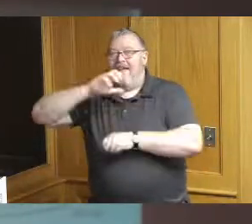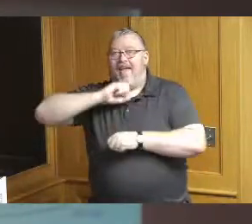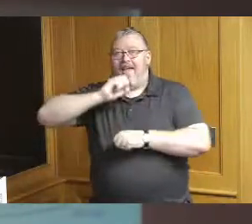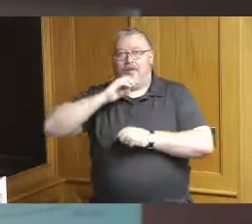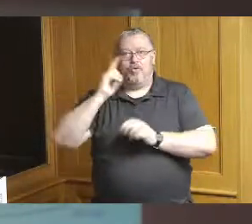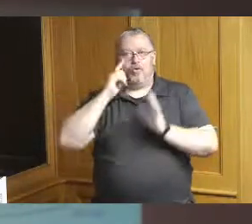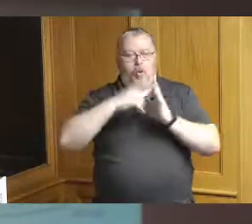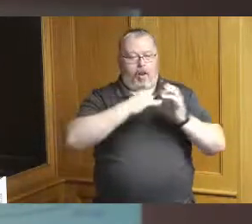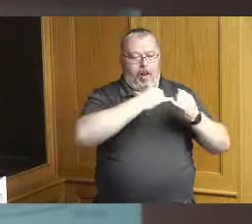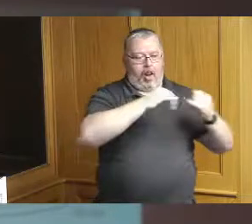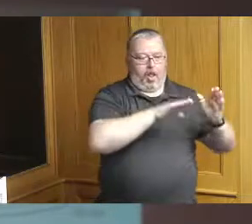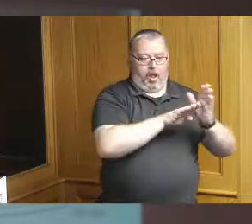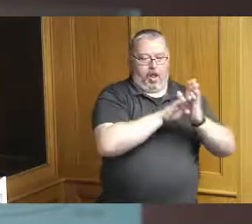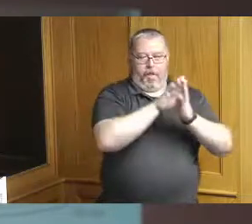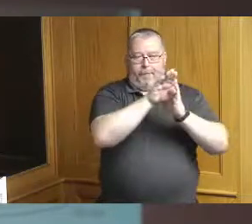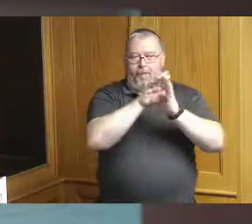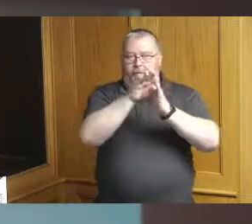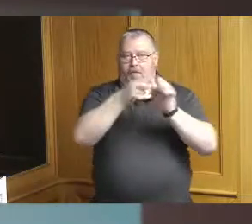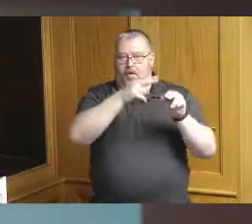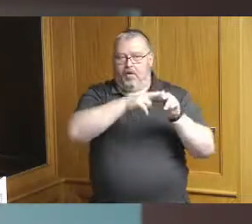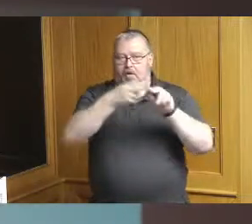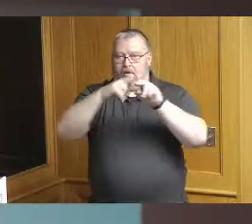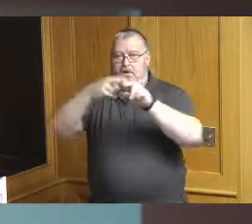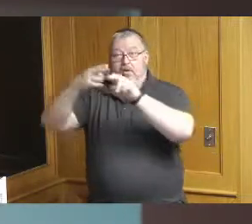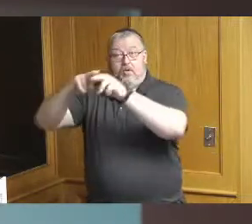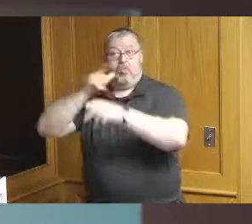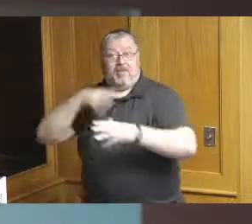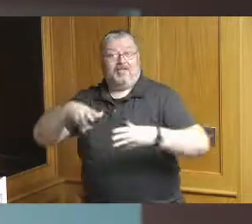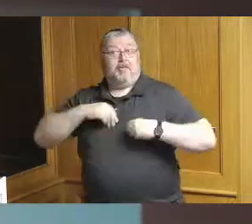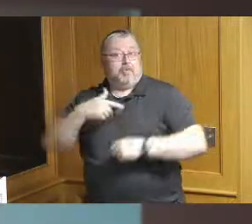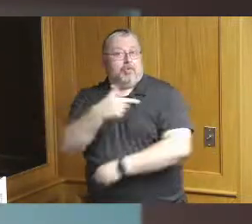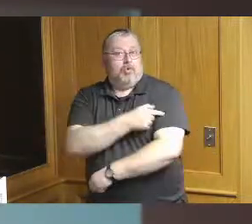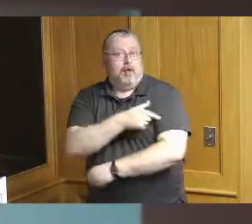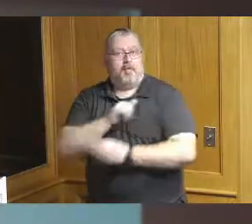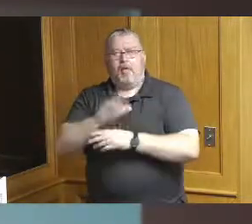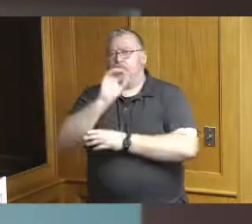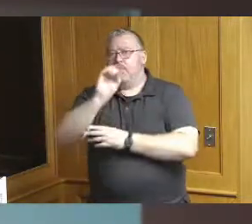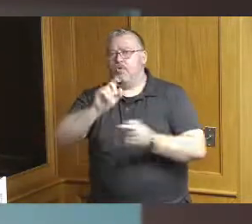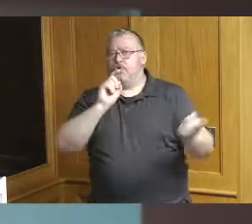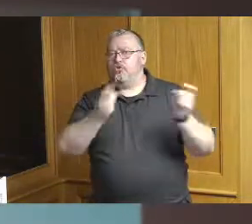more time on the next slide we are also so this is the percent change week after week